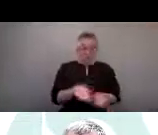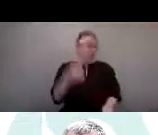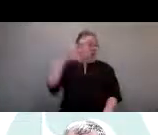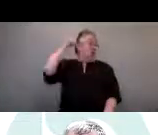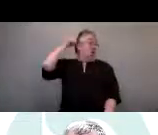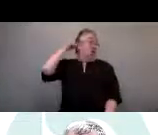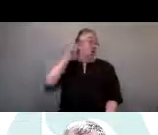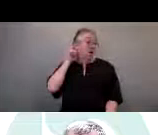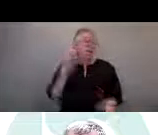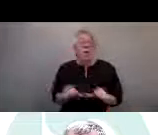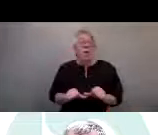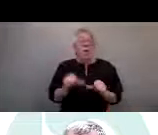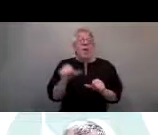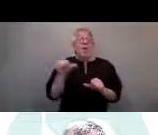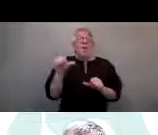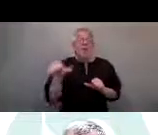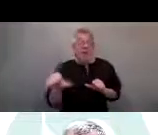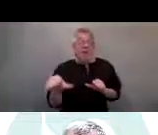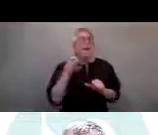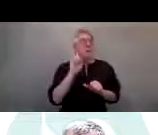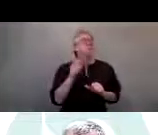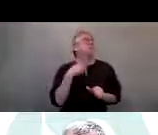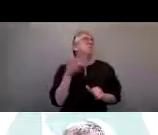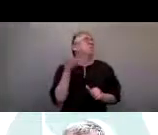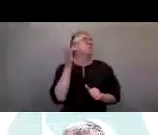the CI, adjusting it, and engaging